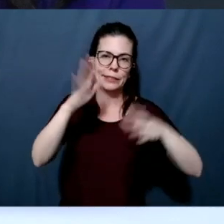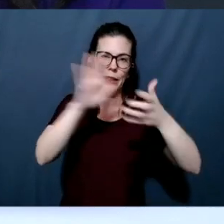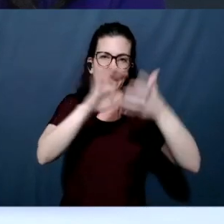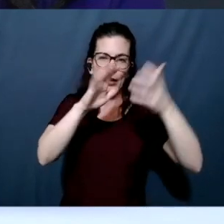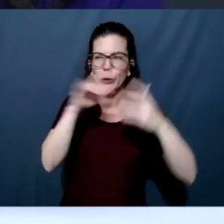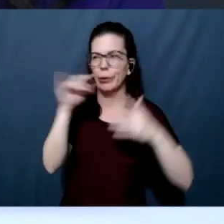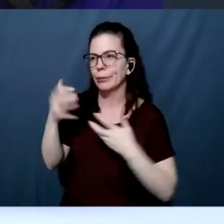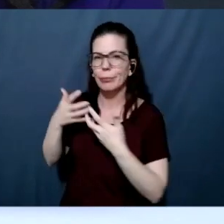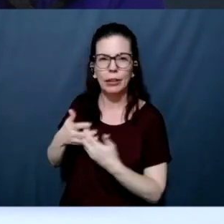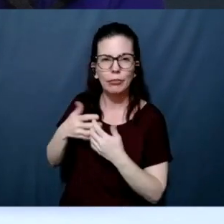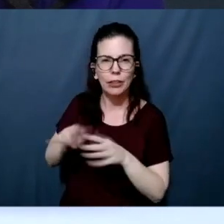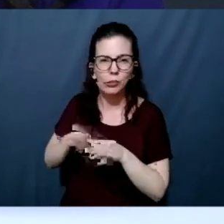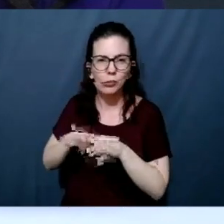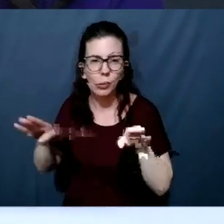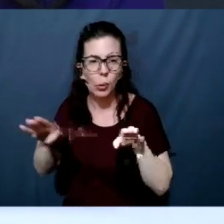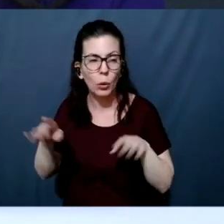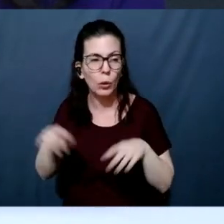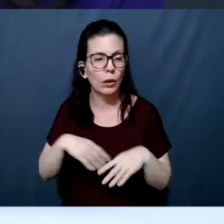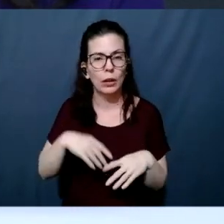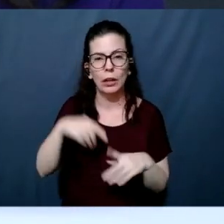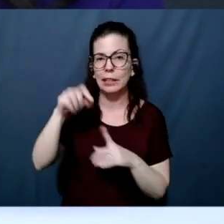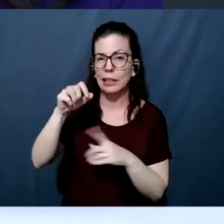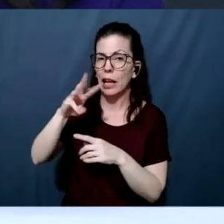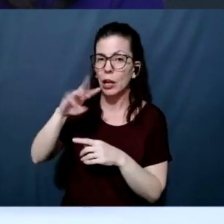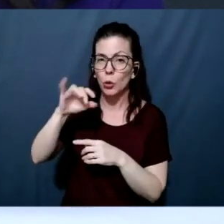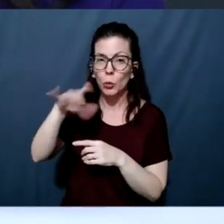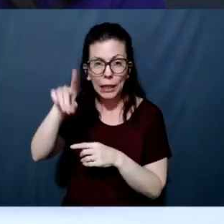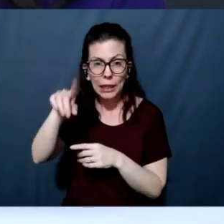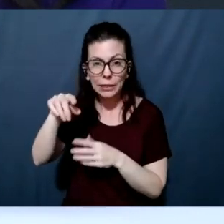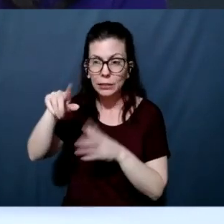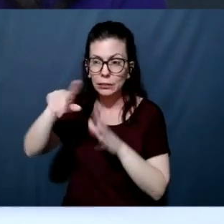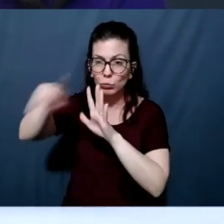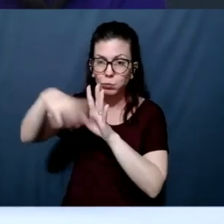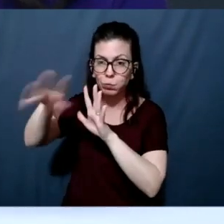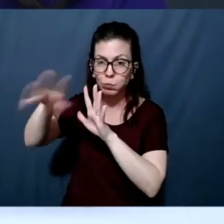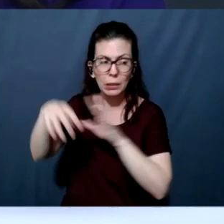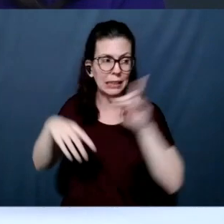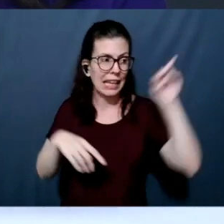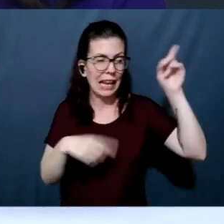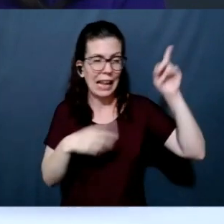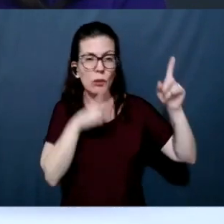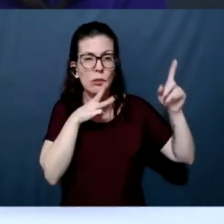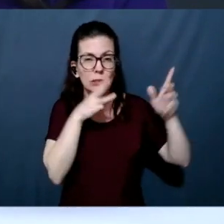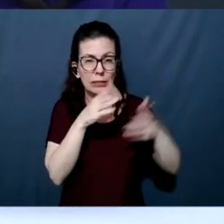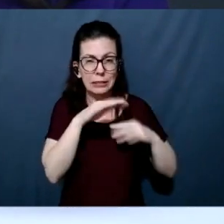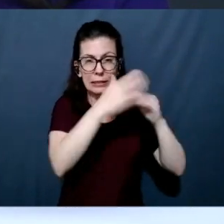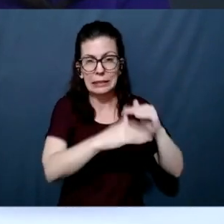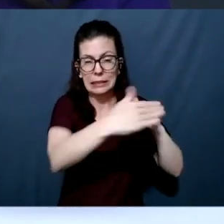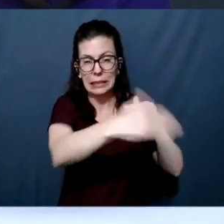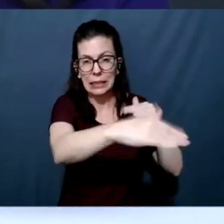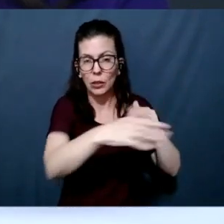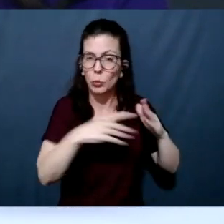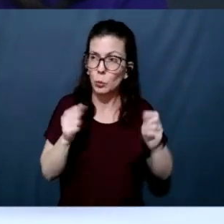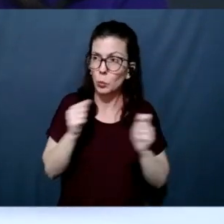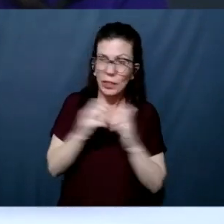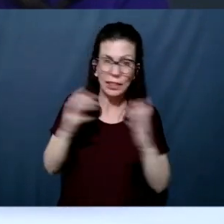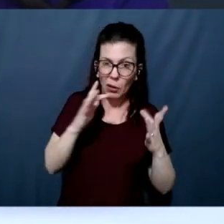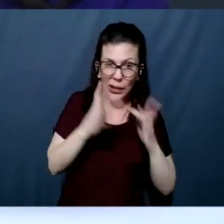this could be on top of wind turbines. These could even be devices out at sea that have no limiter, no internet connectivity for a long periods of time.